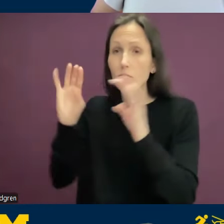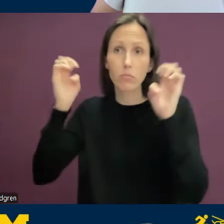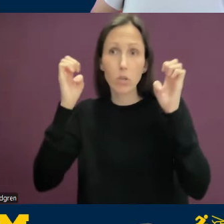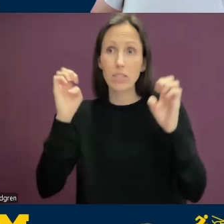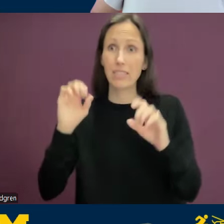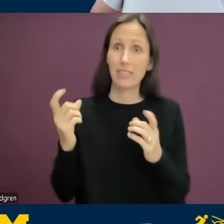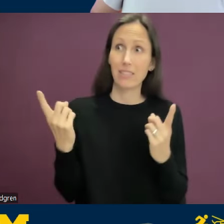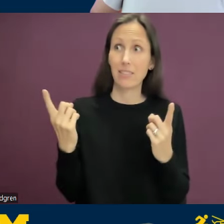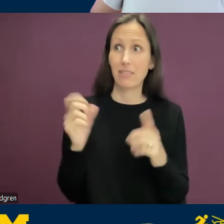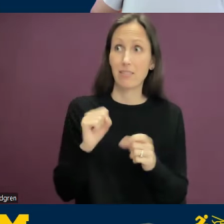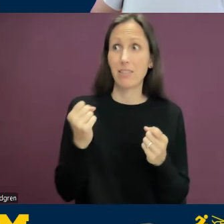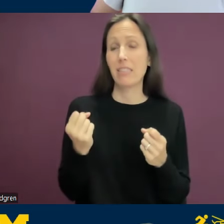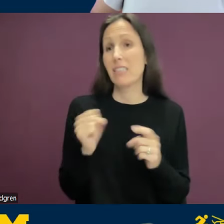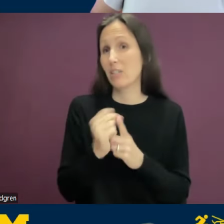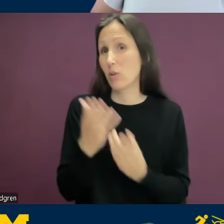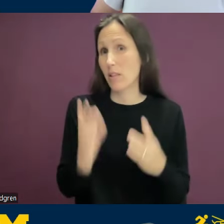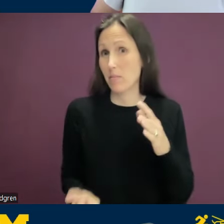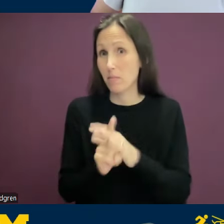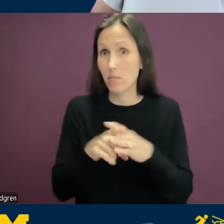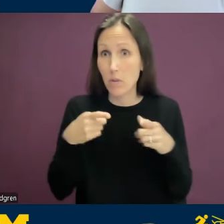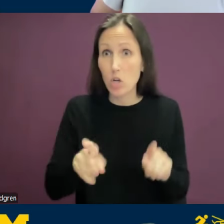that may arise during those additional set break times.